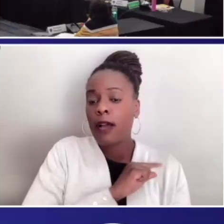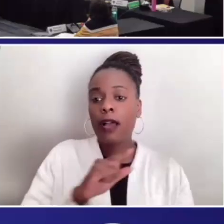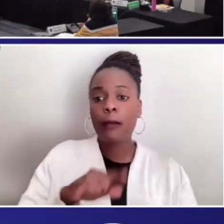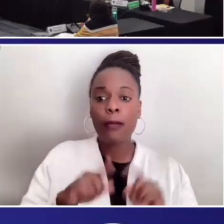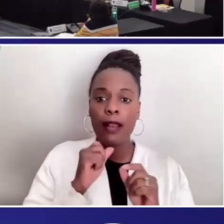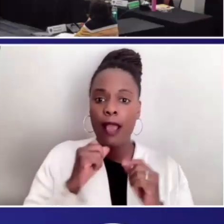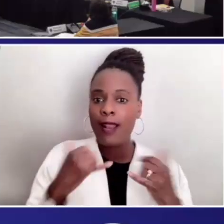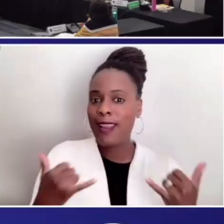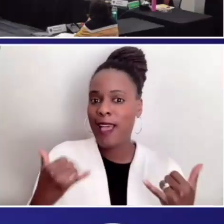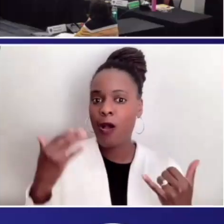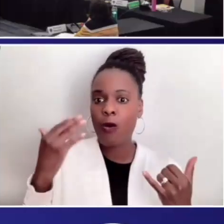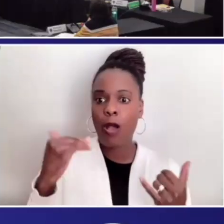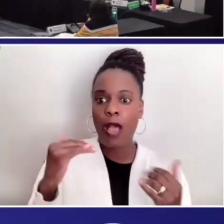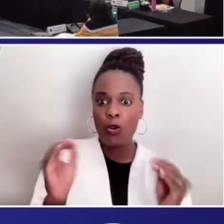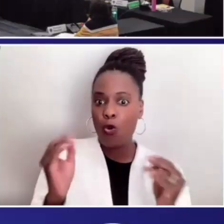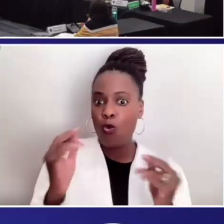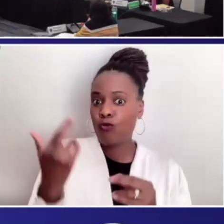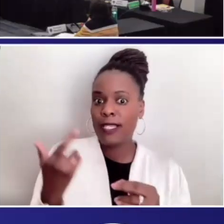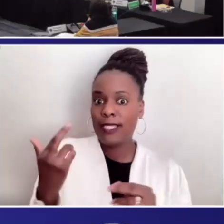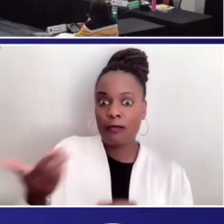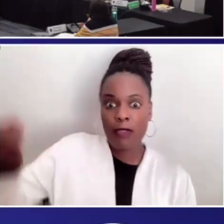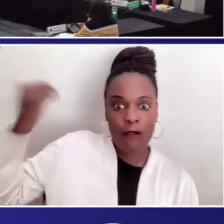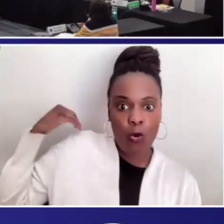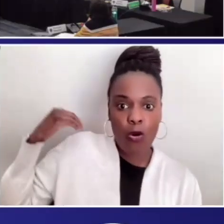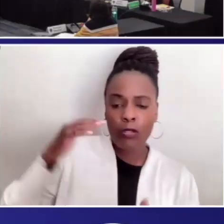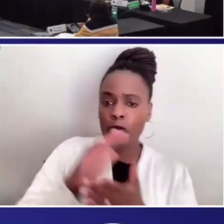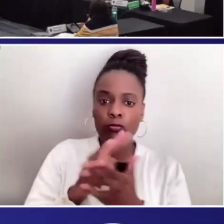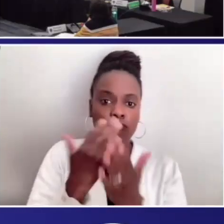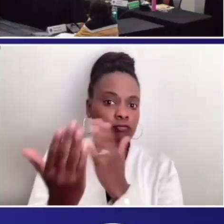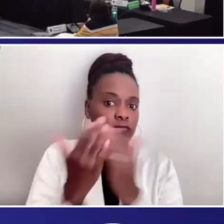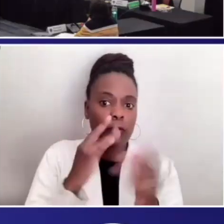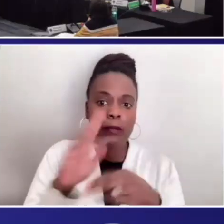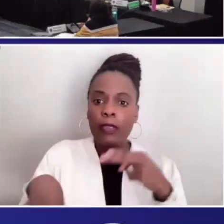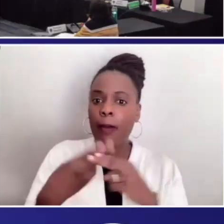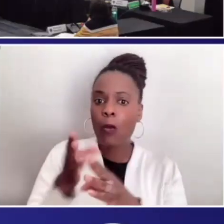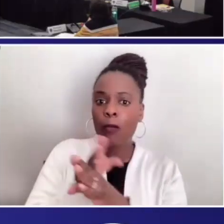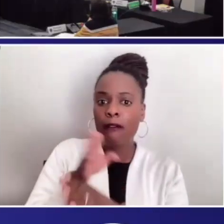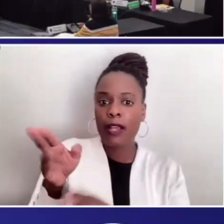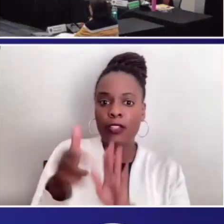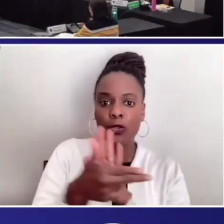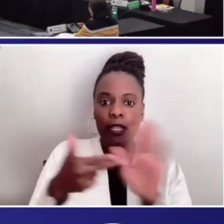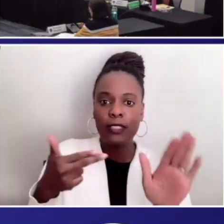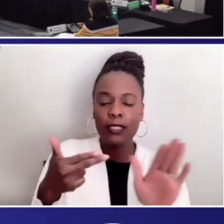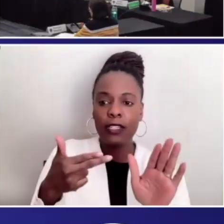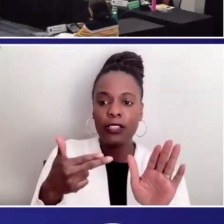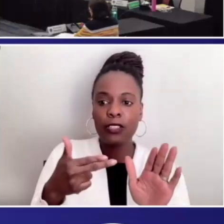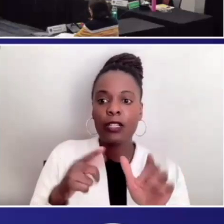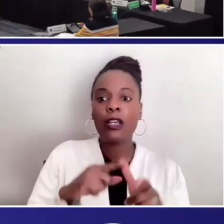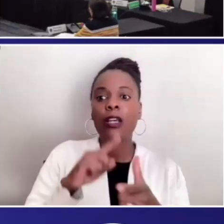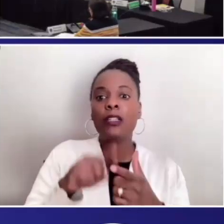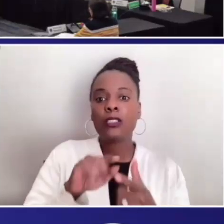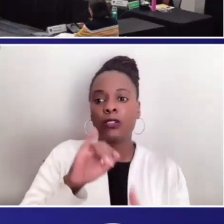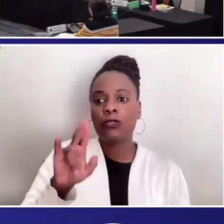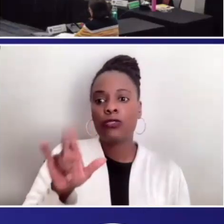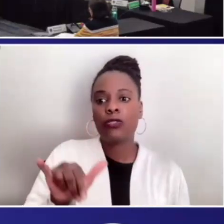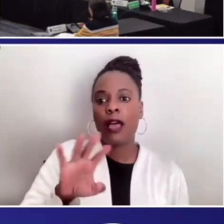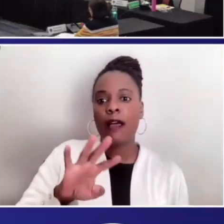reason to before. A school really didn't care about professional designation until July 4th of this year. So, therefore,